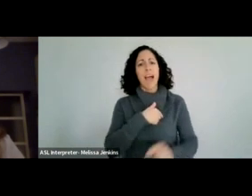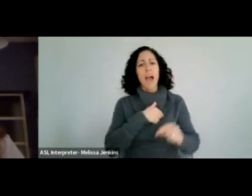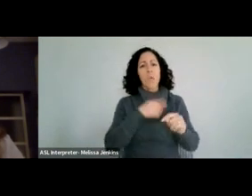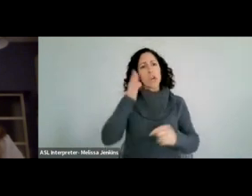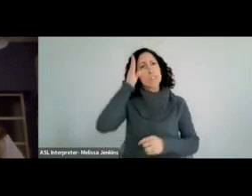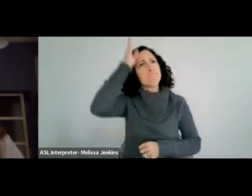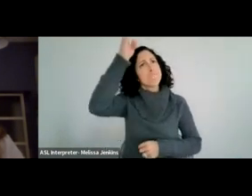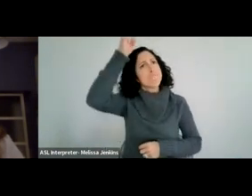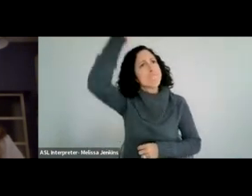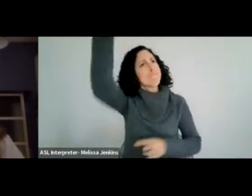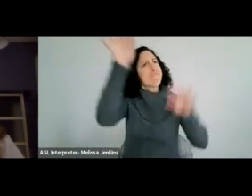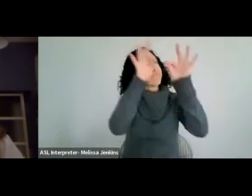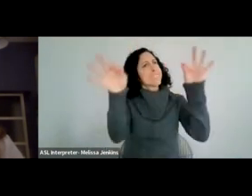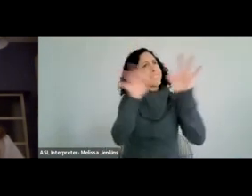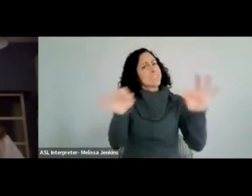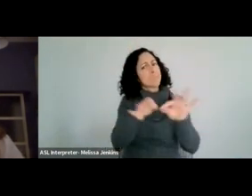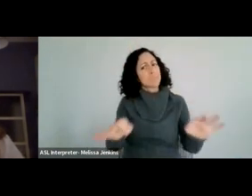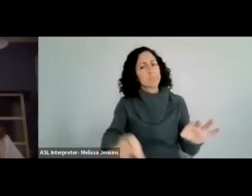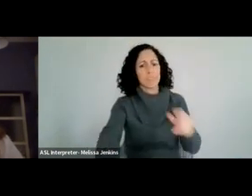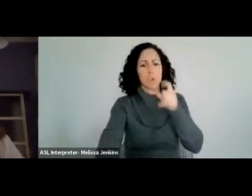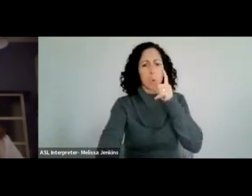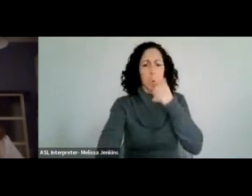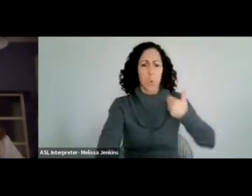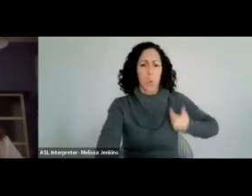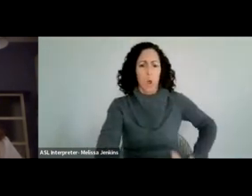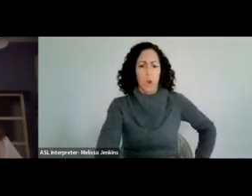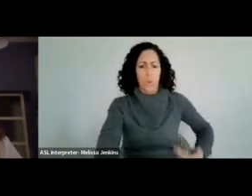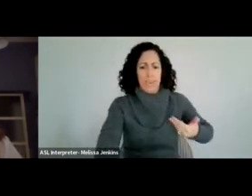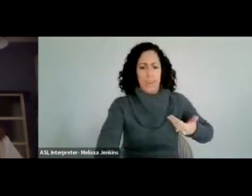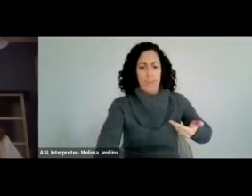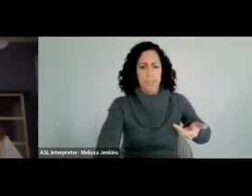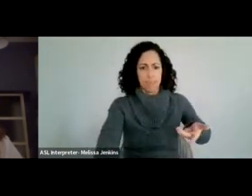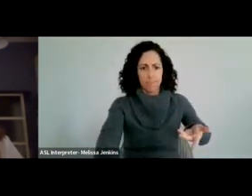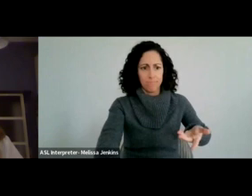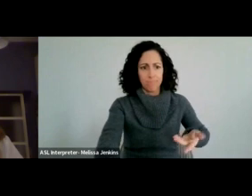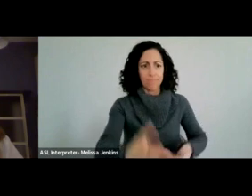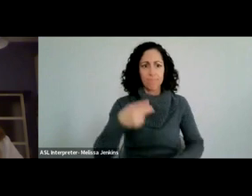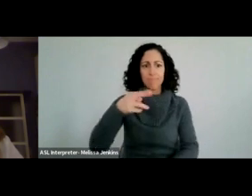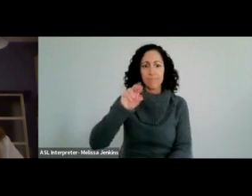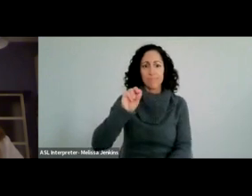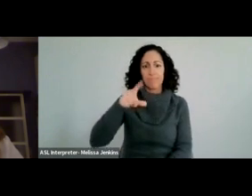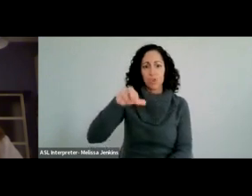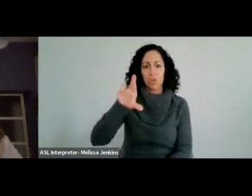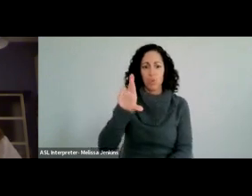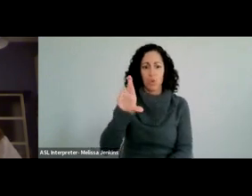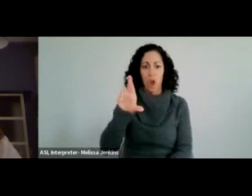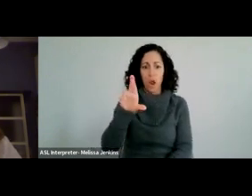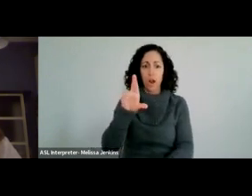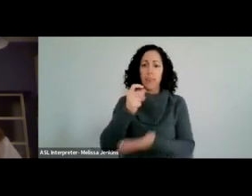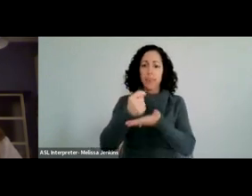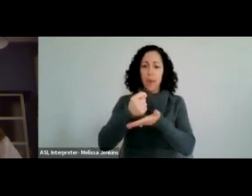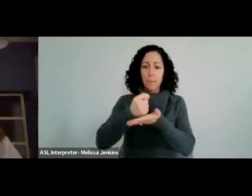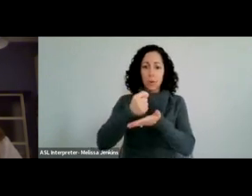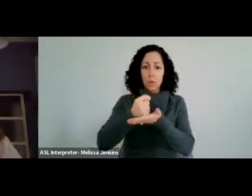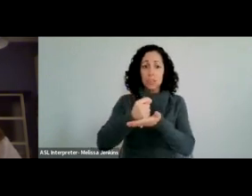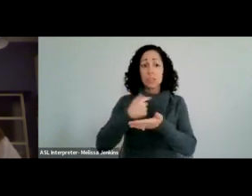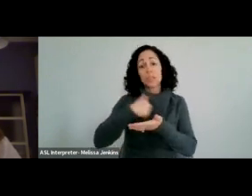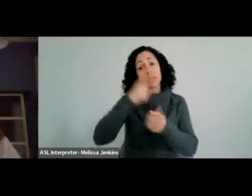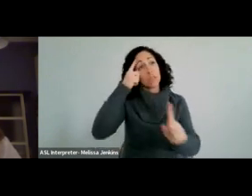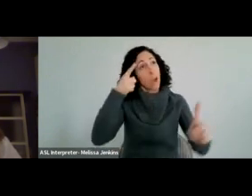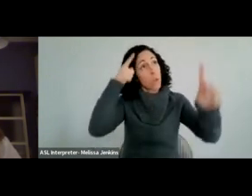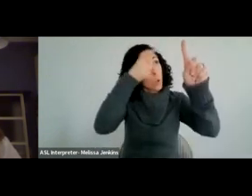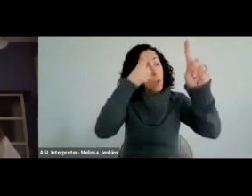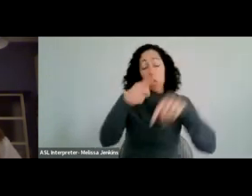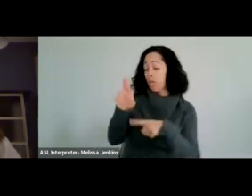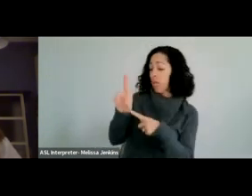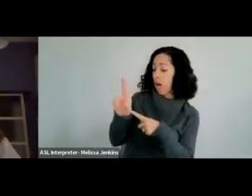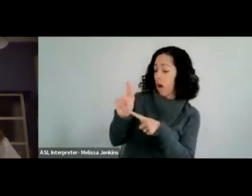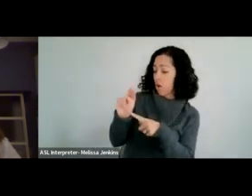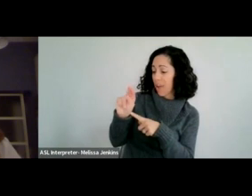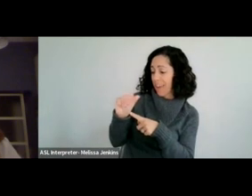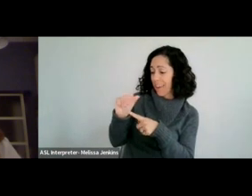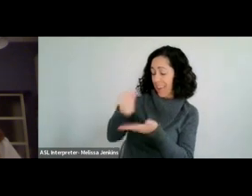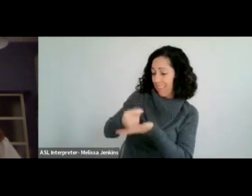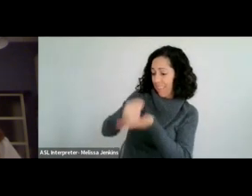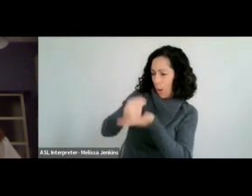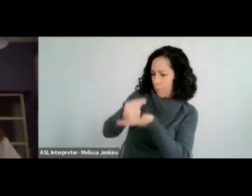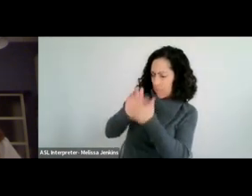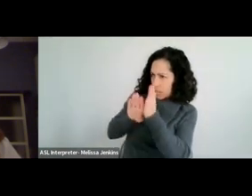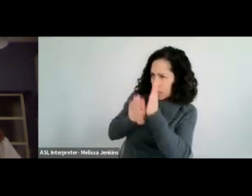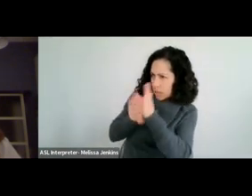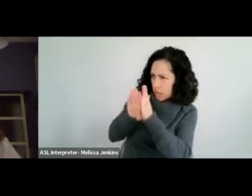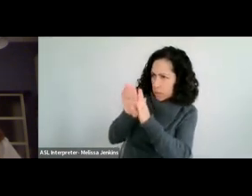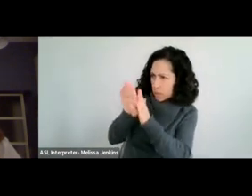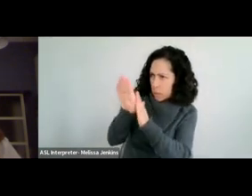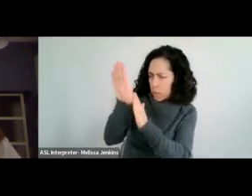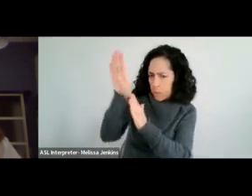Who are we, ProQR Therapeutics? ProQR Therapeutics is dedicated to developing RNA therapies for individuals who have a genetic eye condition,